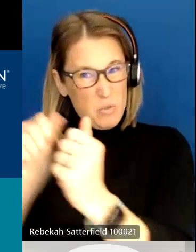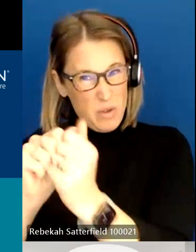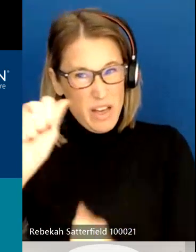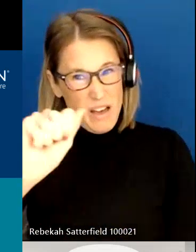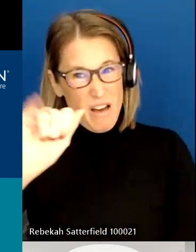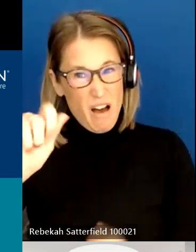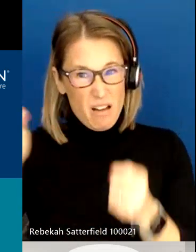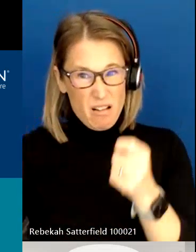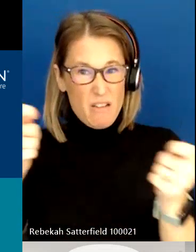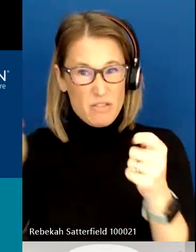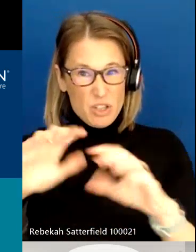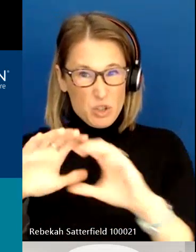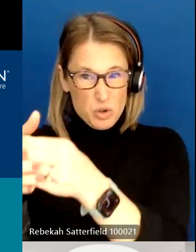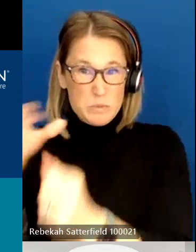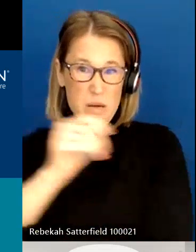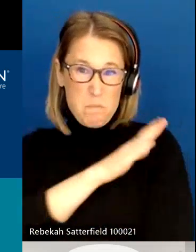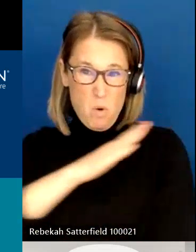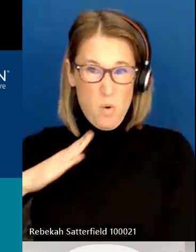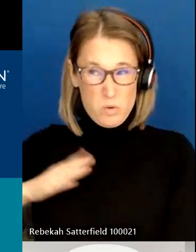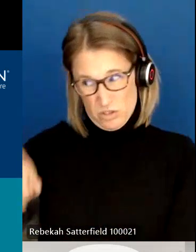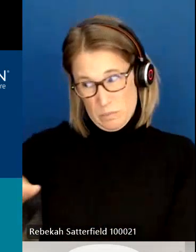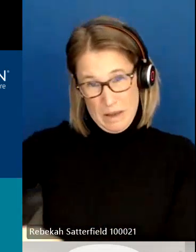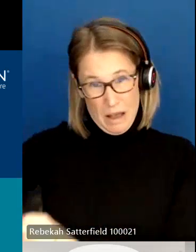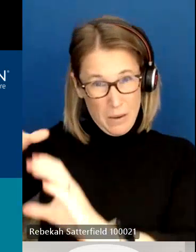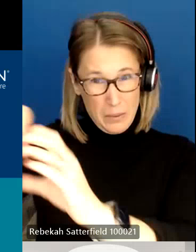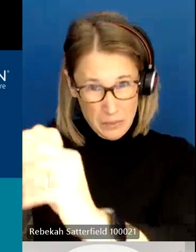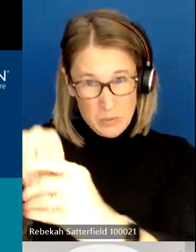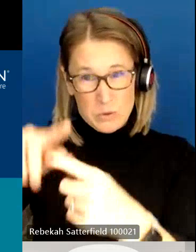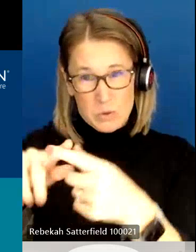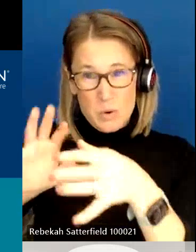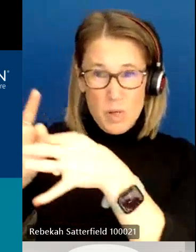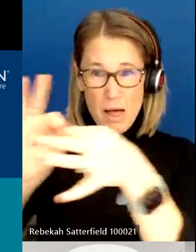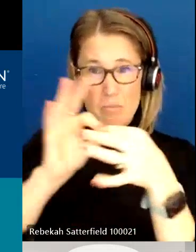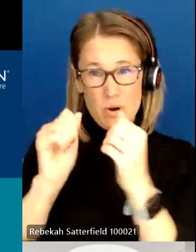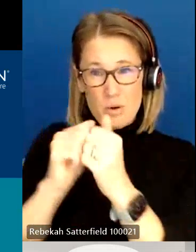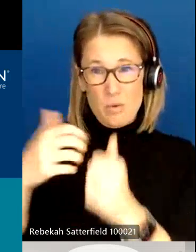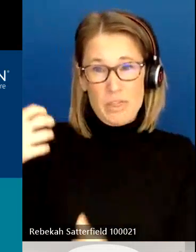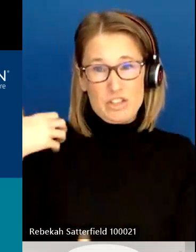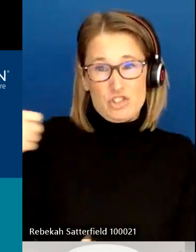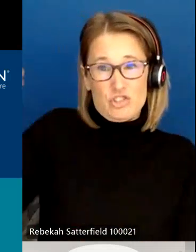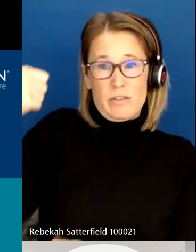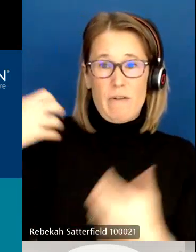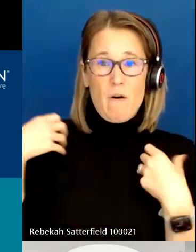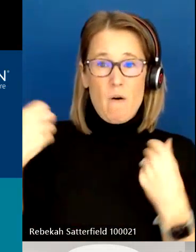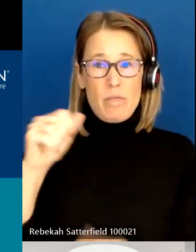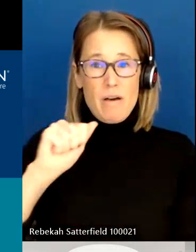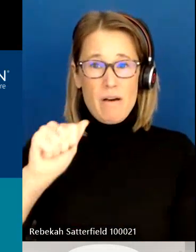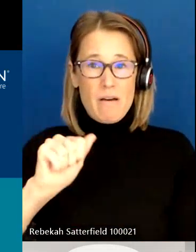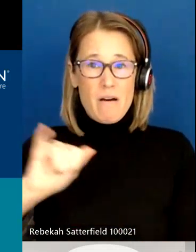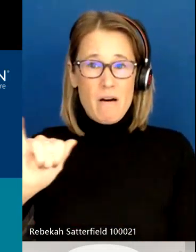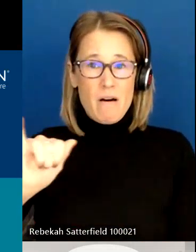those boards um to be able to collaborate with the chief Health AI officer um and everyone else in